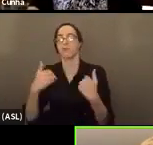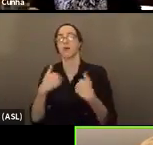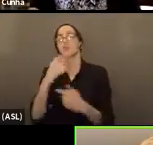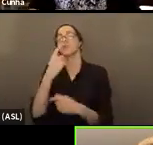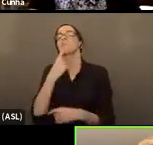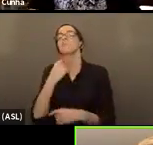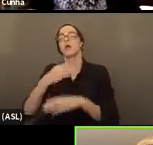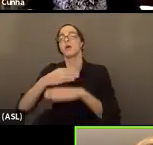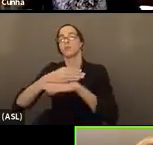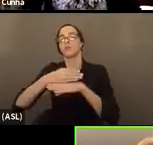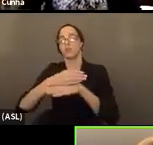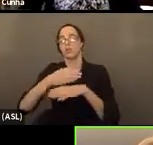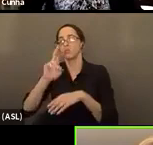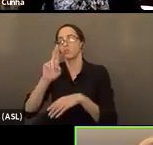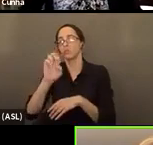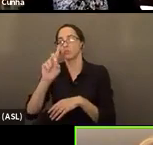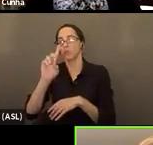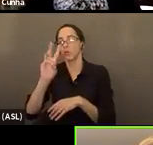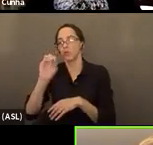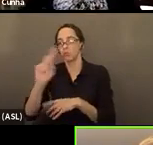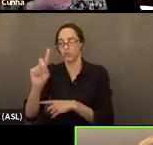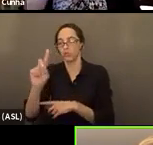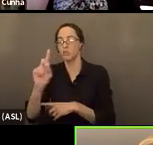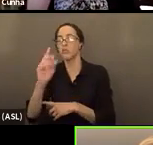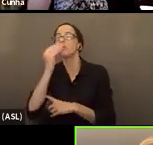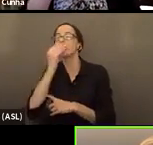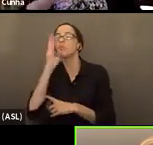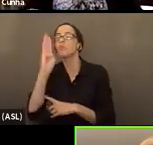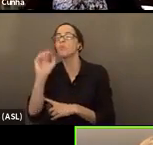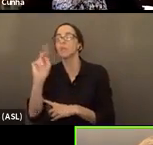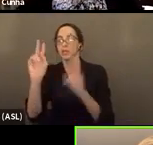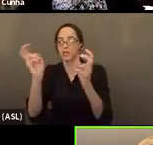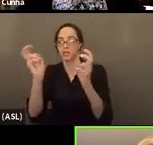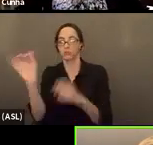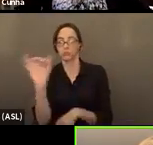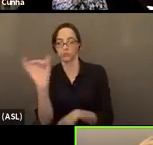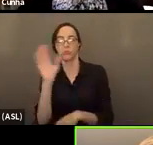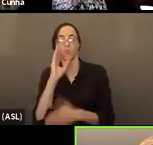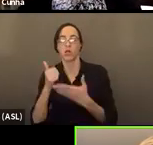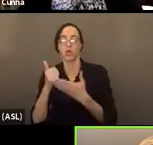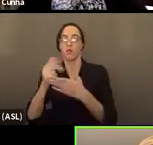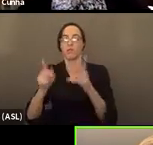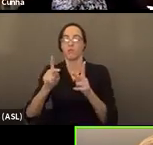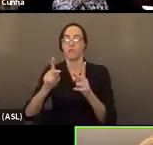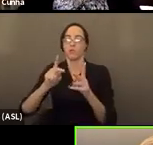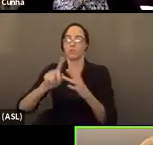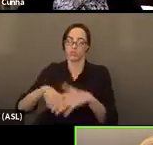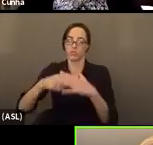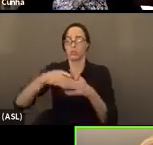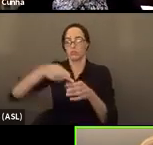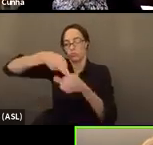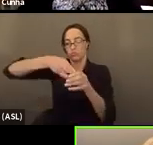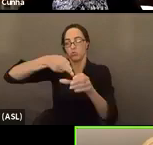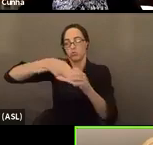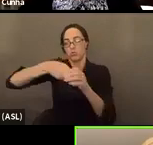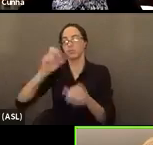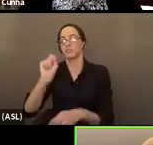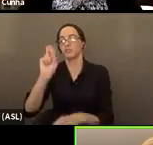that will help people get on the um the snap program or the or the food um the food program